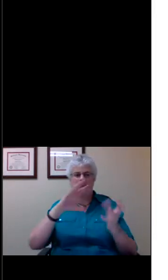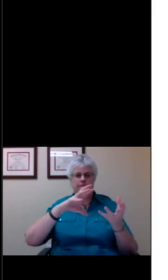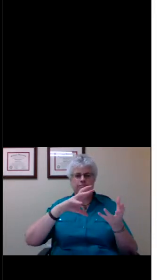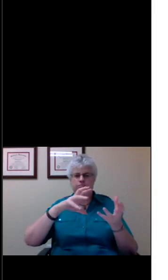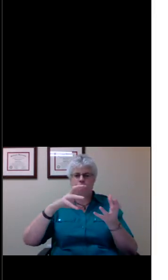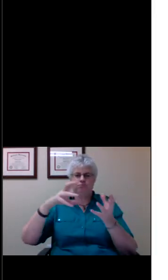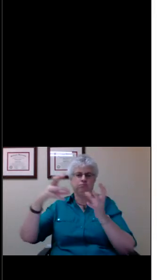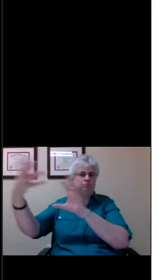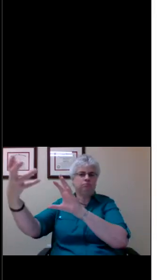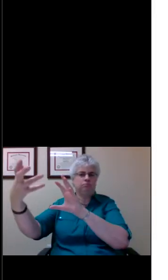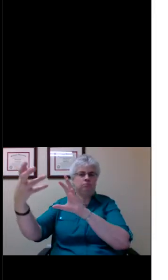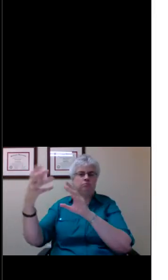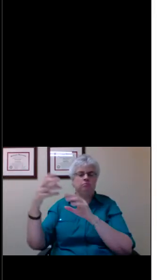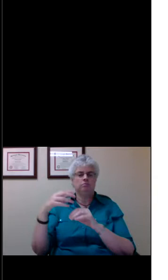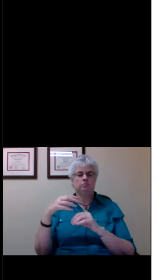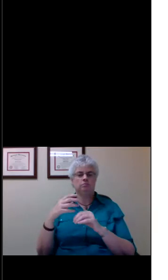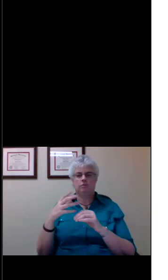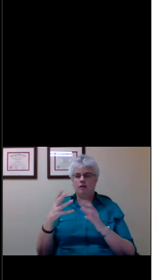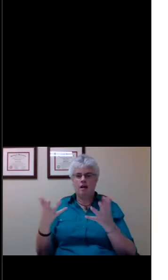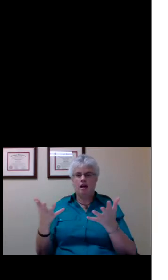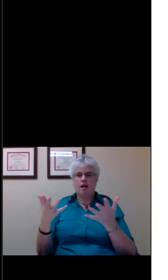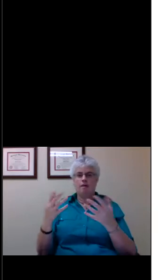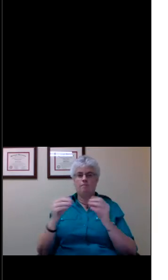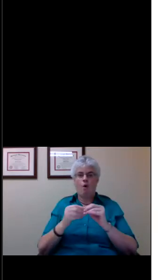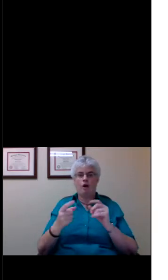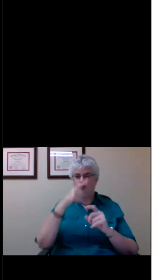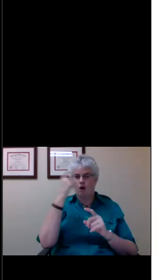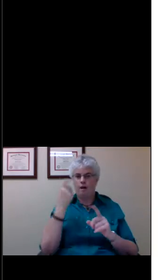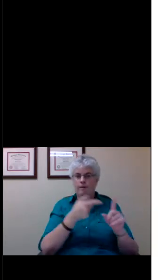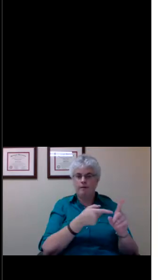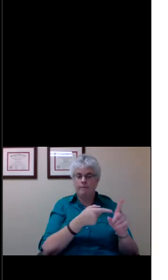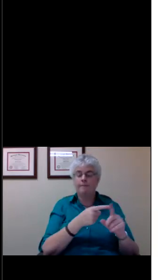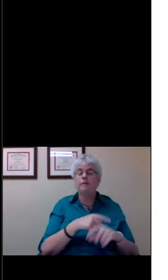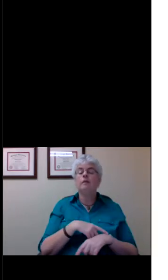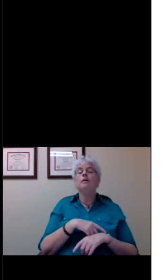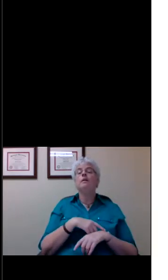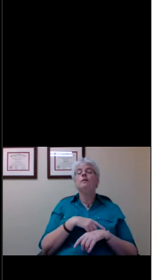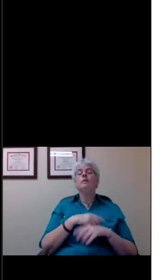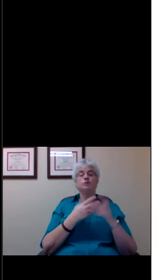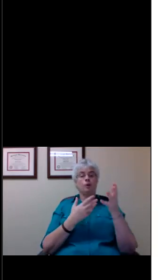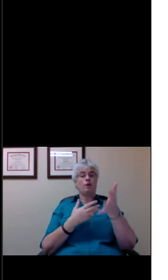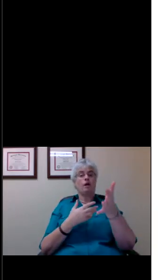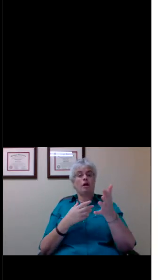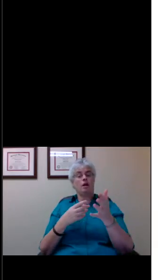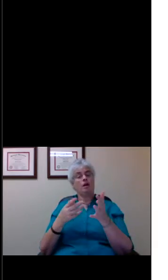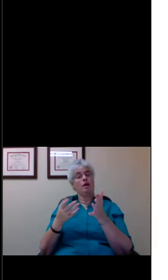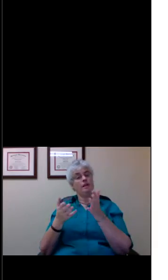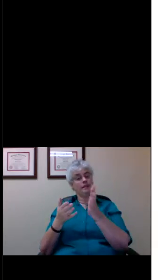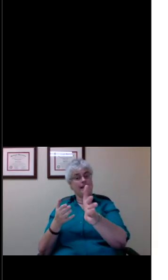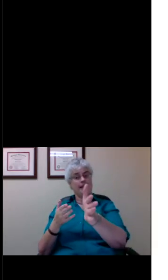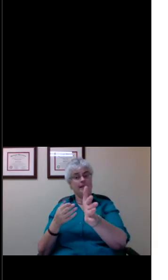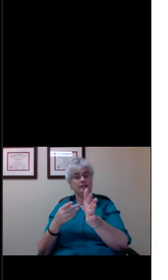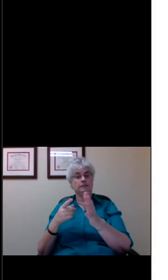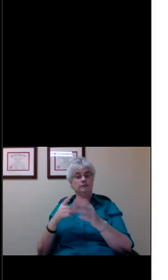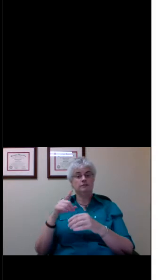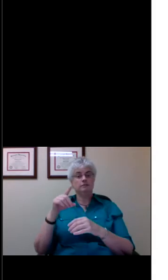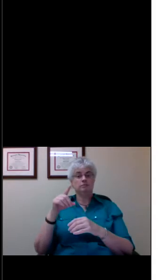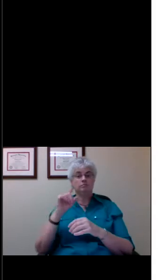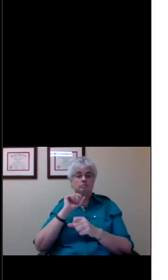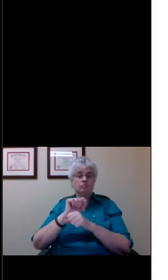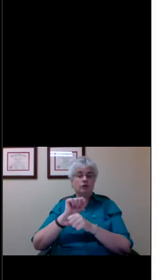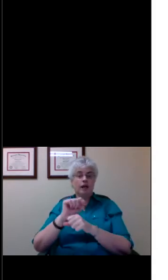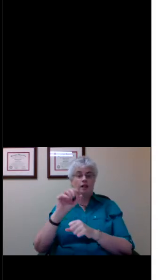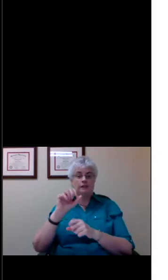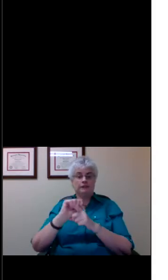So misinterpreting something or- it could create more trauma for the victim. So